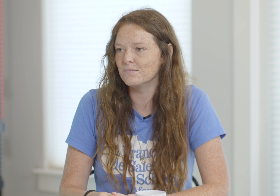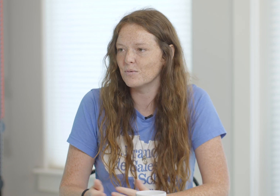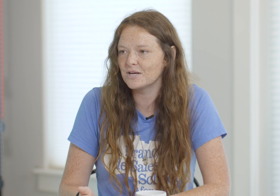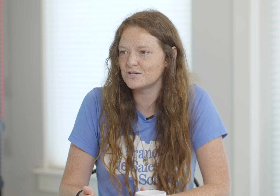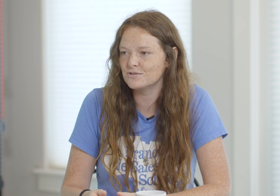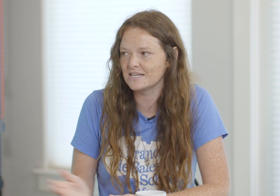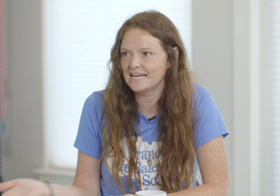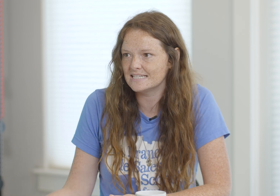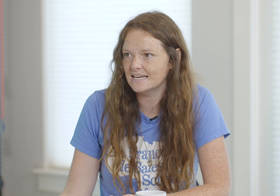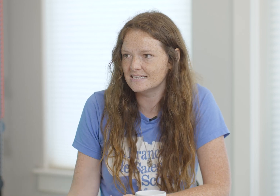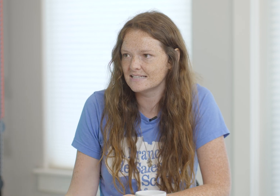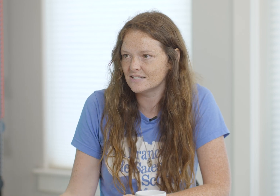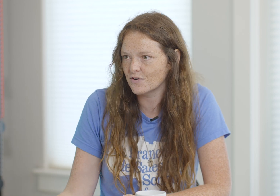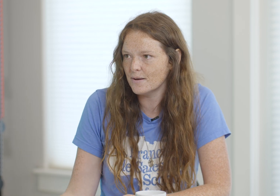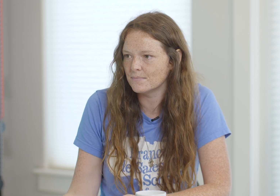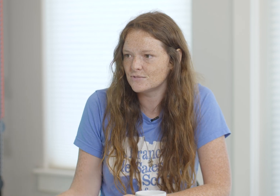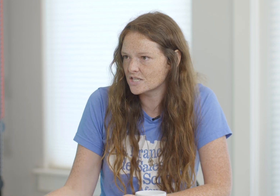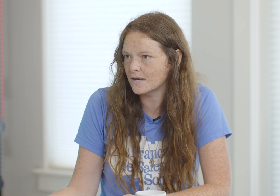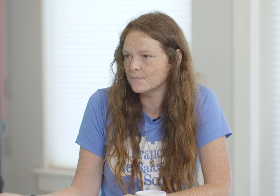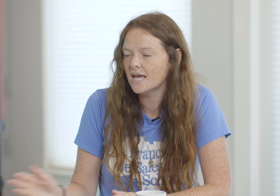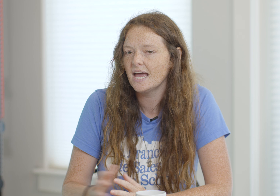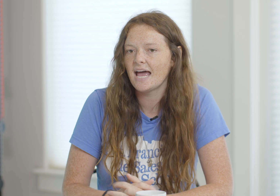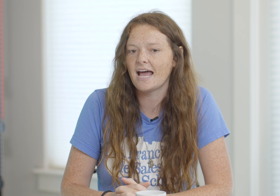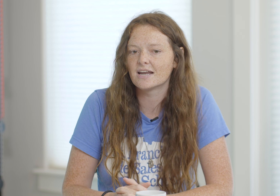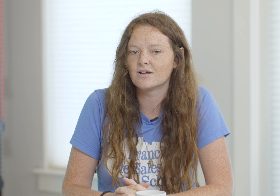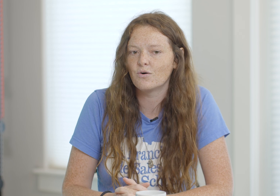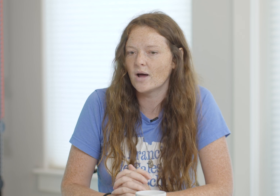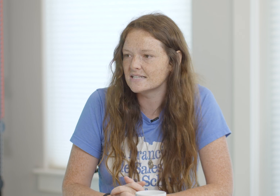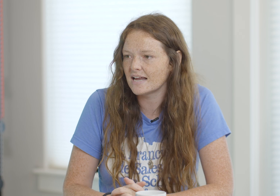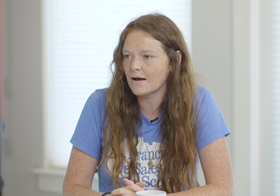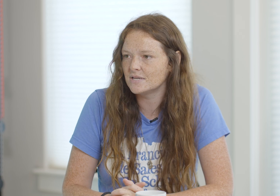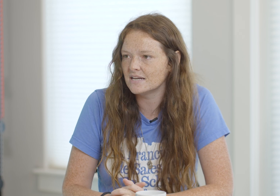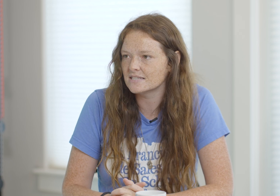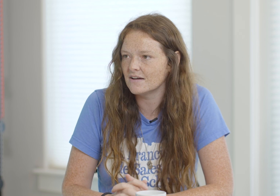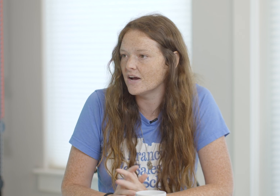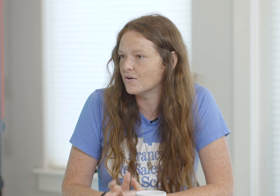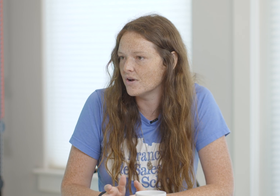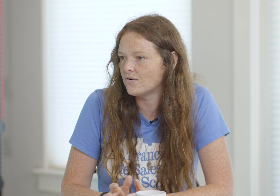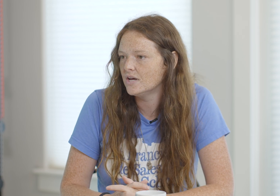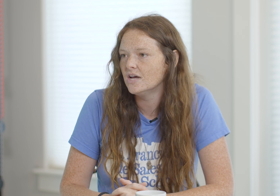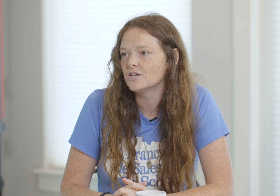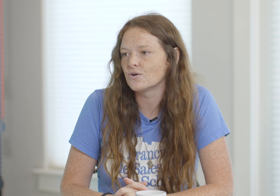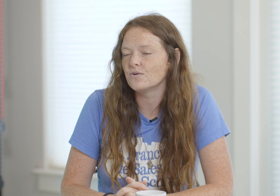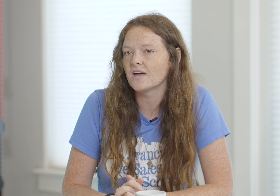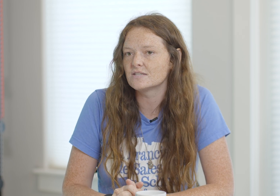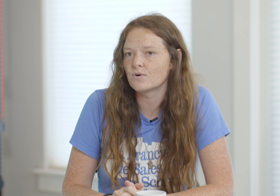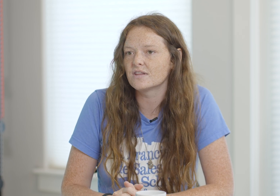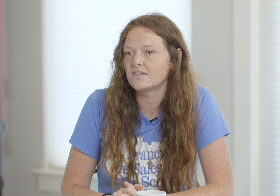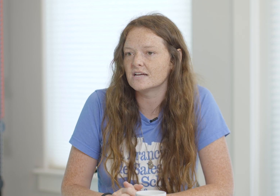Nobody else uses it. It hits for him. Just him. And when is that happened in his life? I don't know. So that's one of the things.